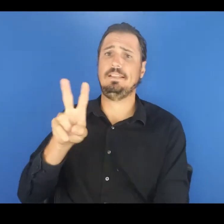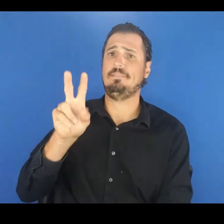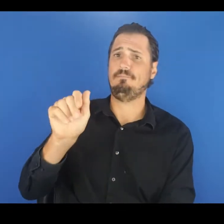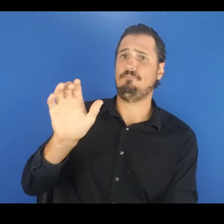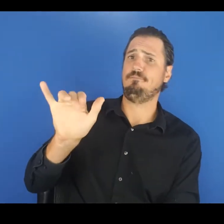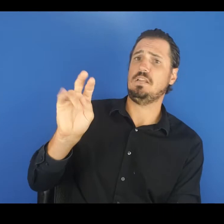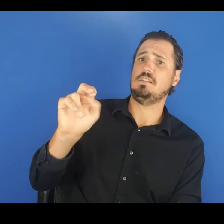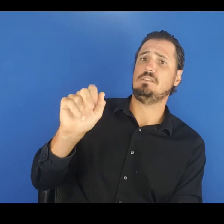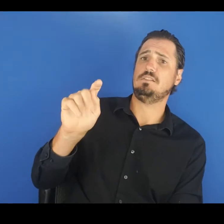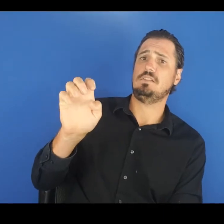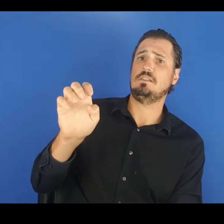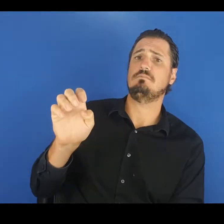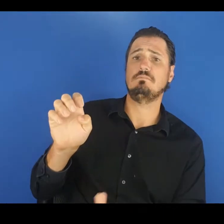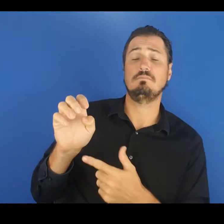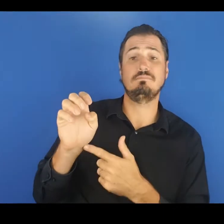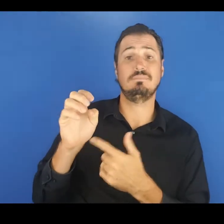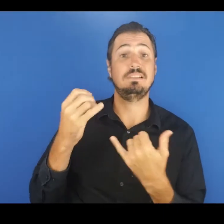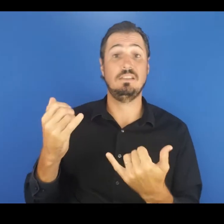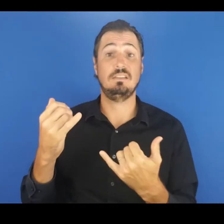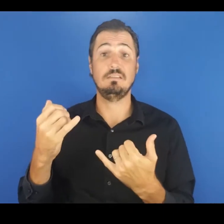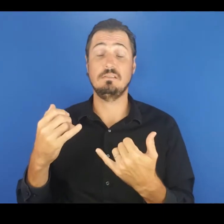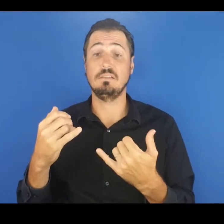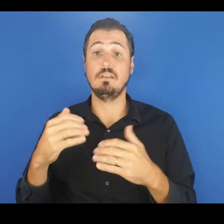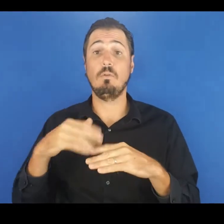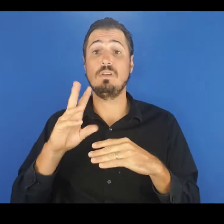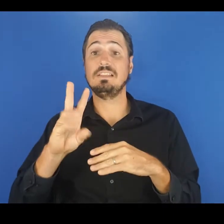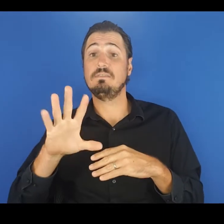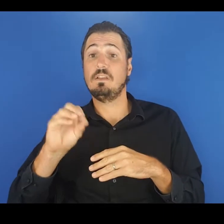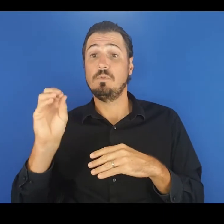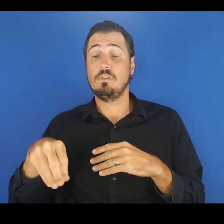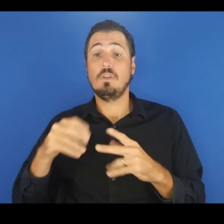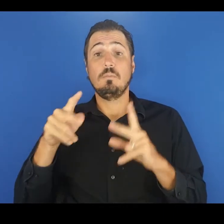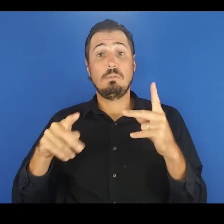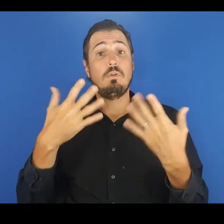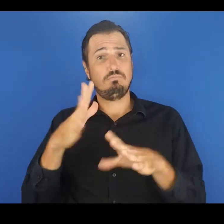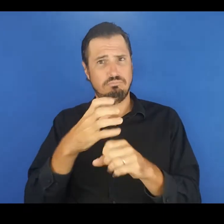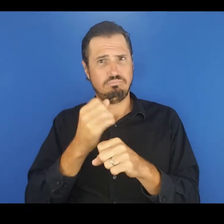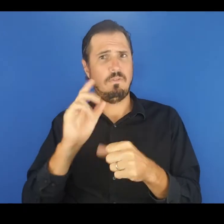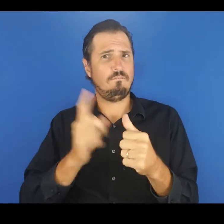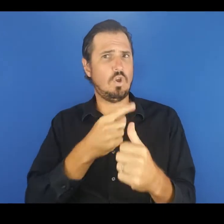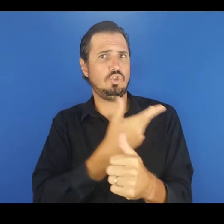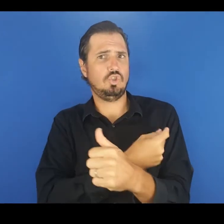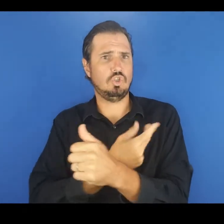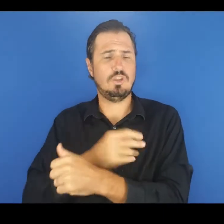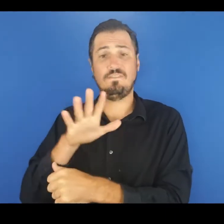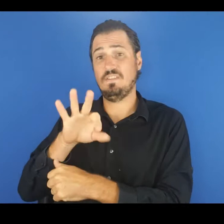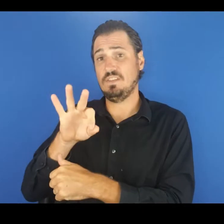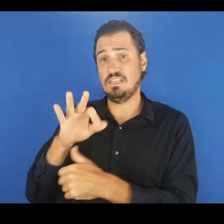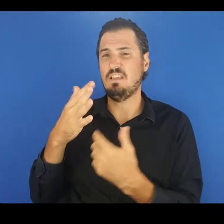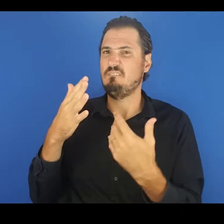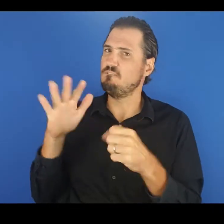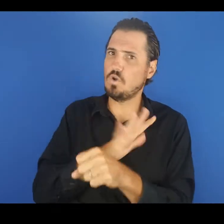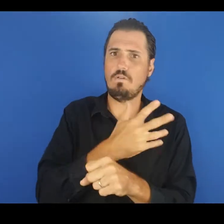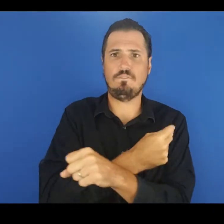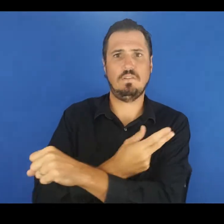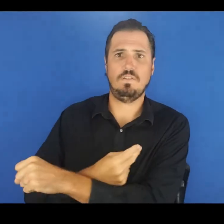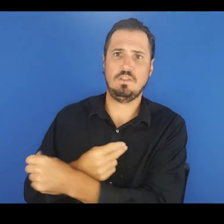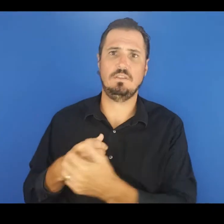As of today, over 65 percent of Hawaii residents statewide have gotten their first shot, and 59 percent are fully vaccinated.